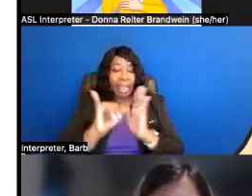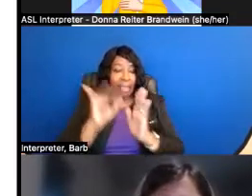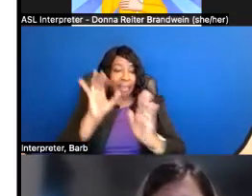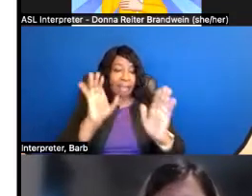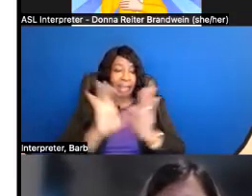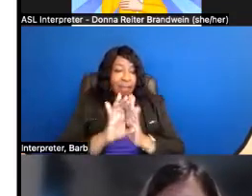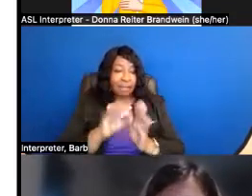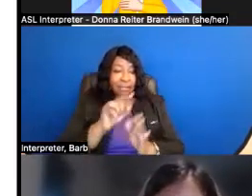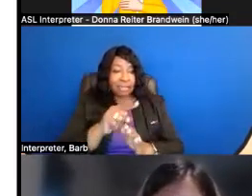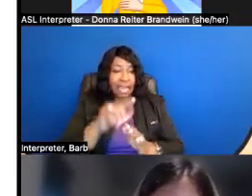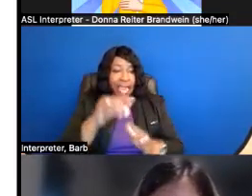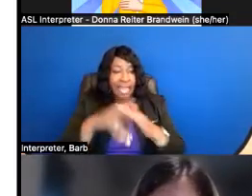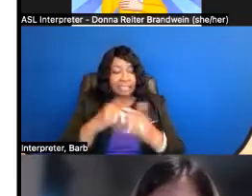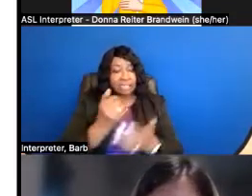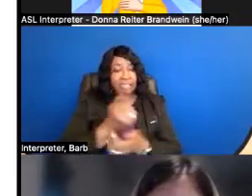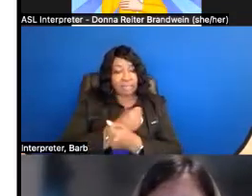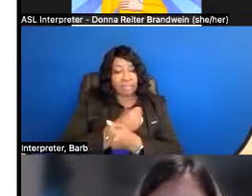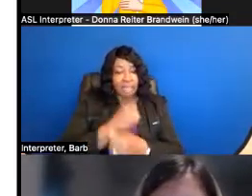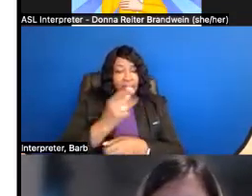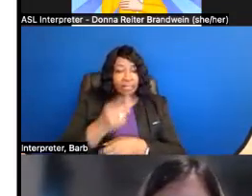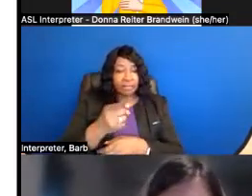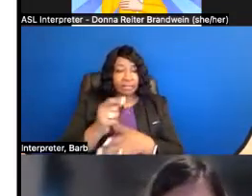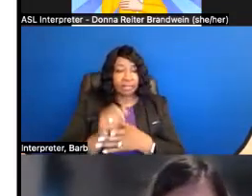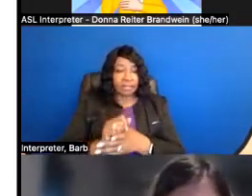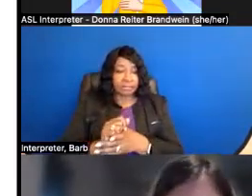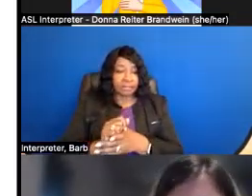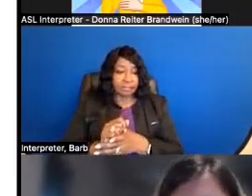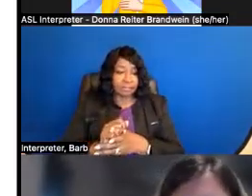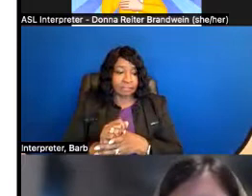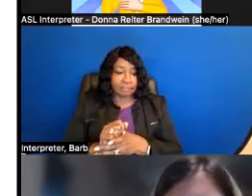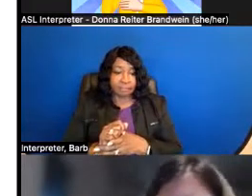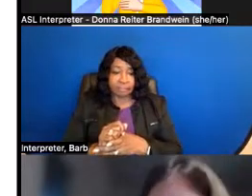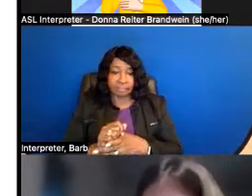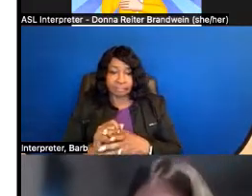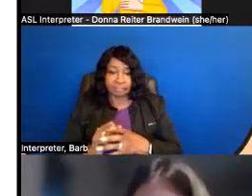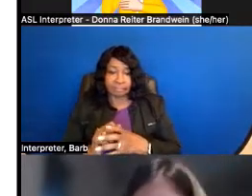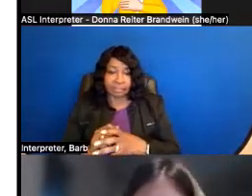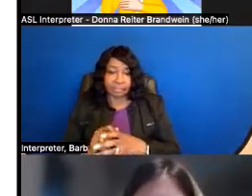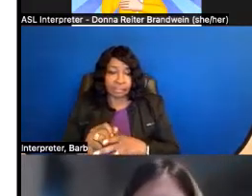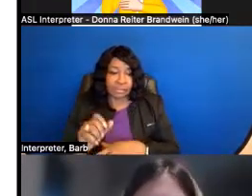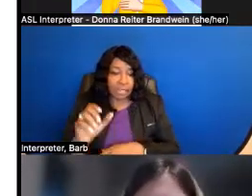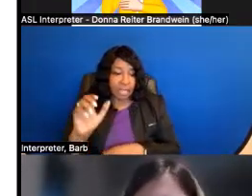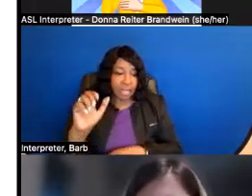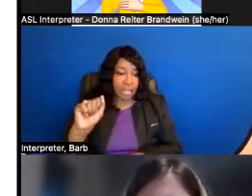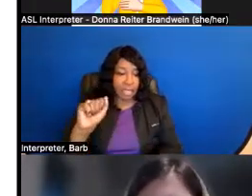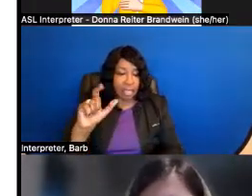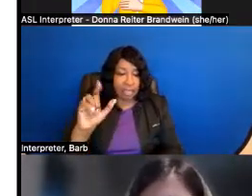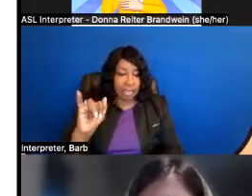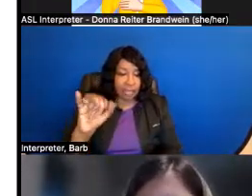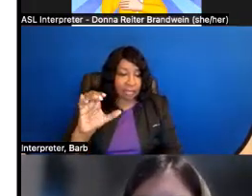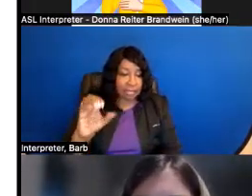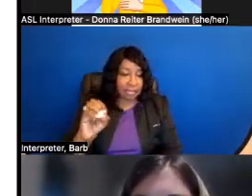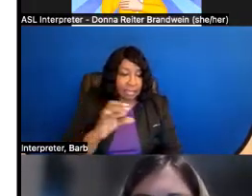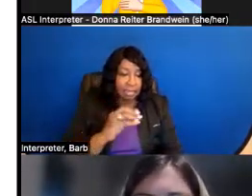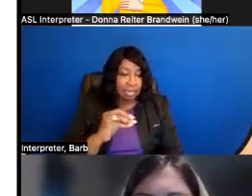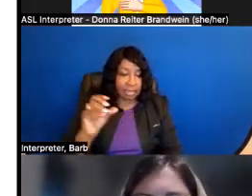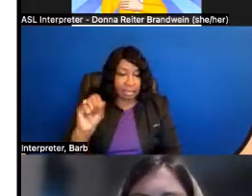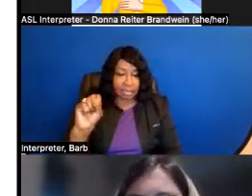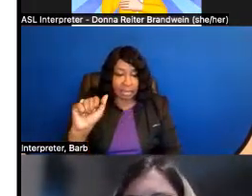by Mia Mingus, Alice Wong and Sandy Ho, Access is Love is in black capital letters